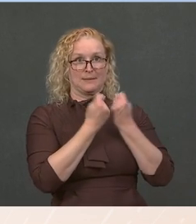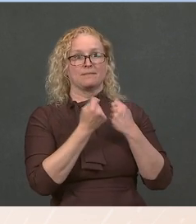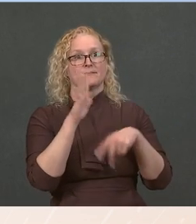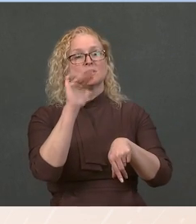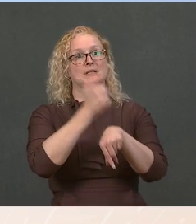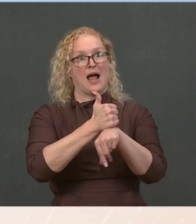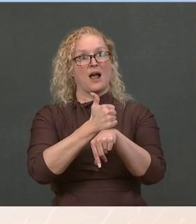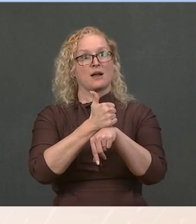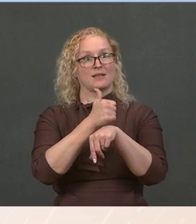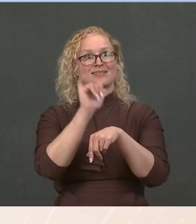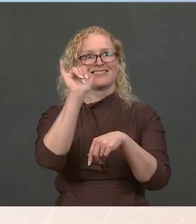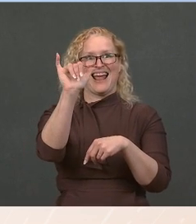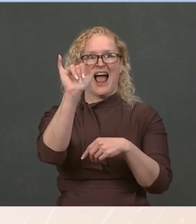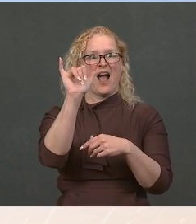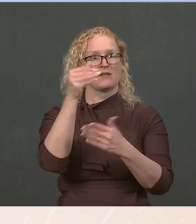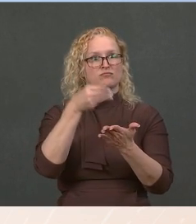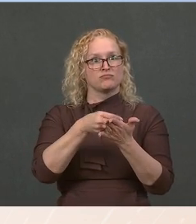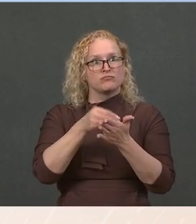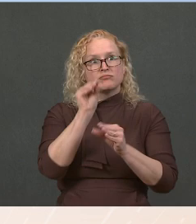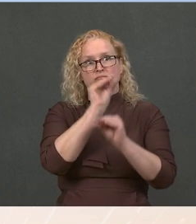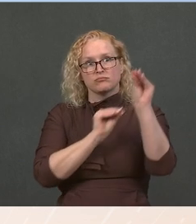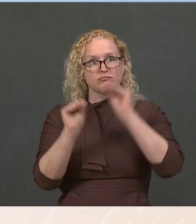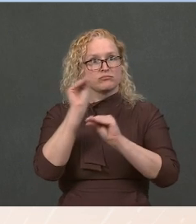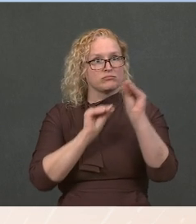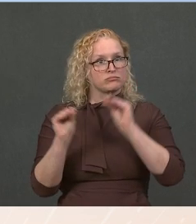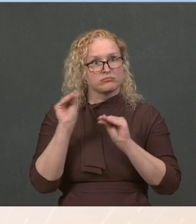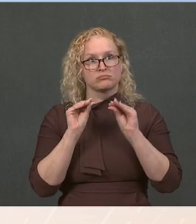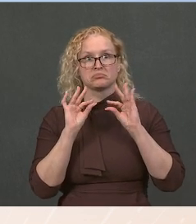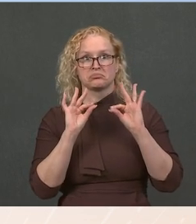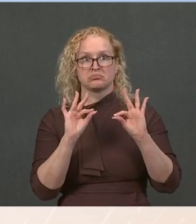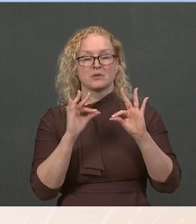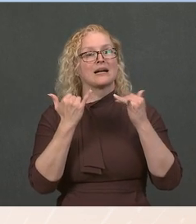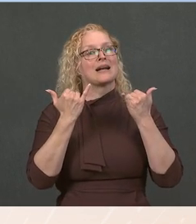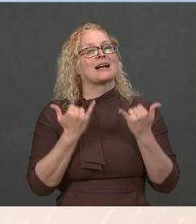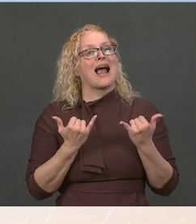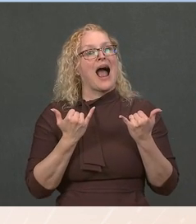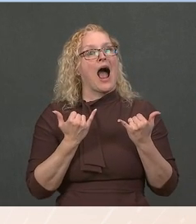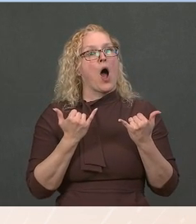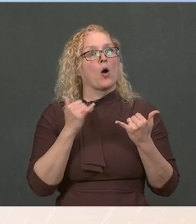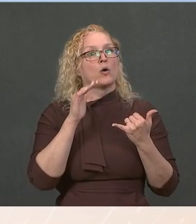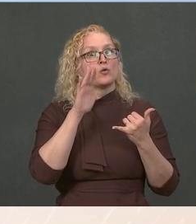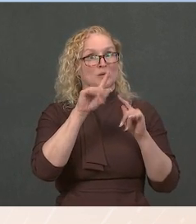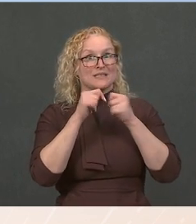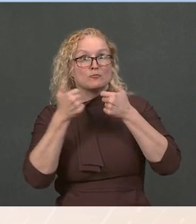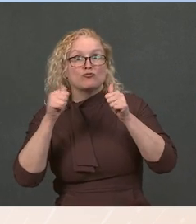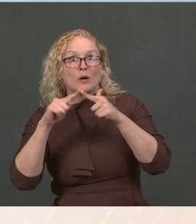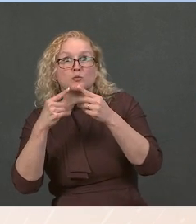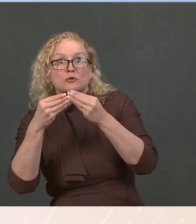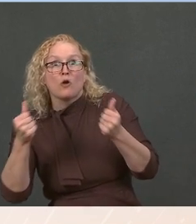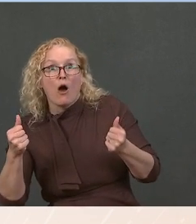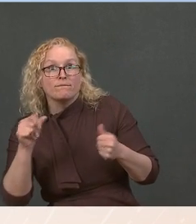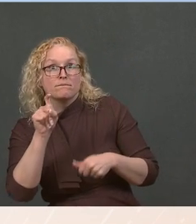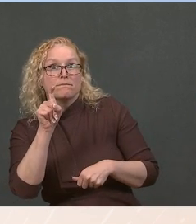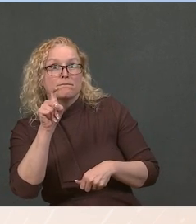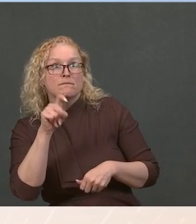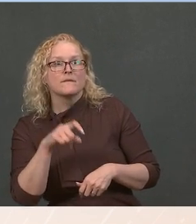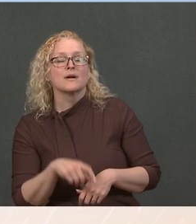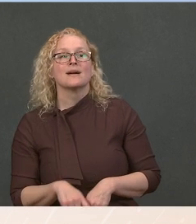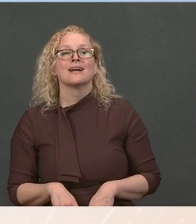some of the concerns of those five or six moderates right now? Ms. Jean-Pierre: I -- I don't have anything specific. You know, these conversations are continuing to happen,